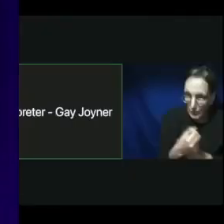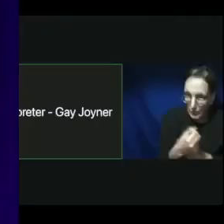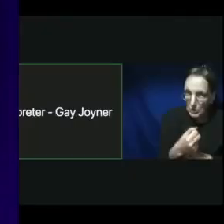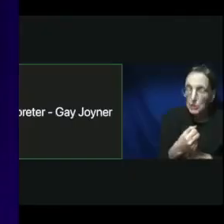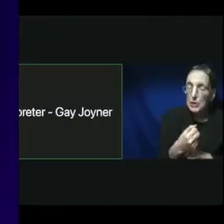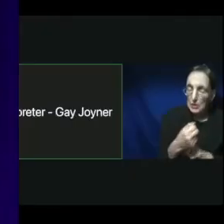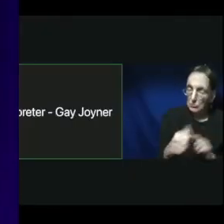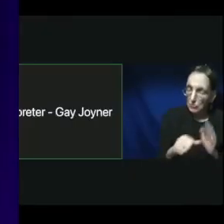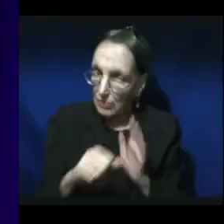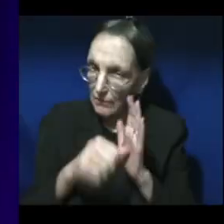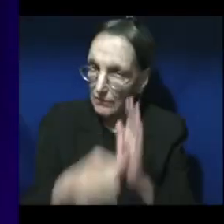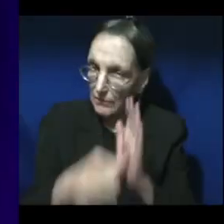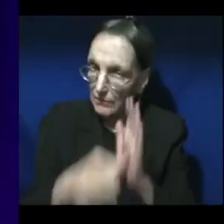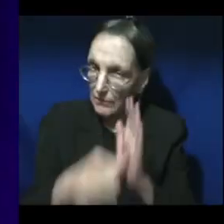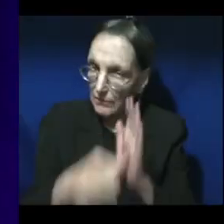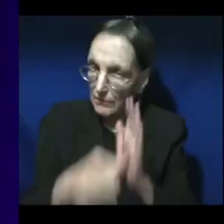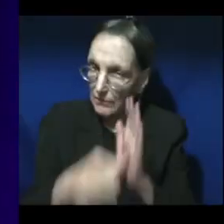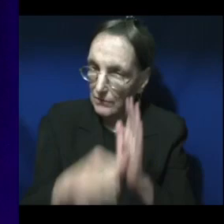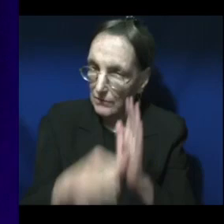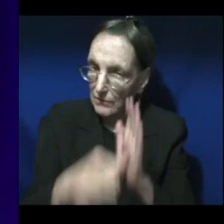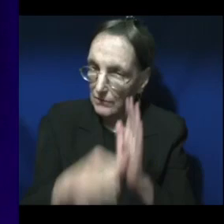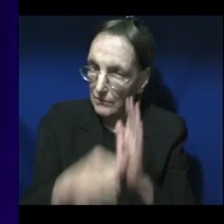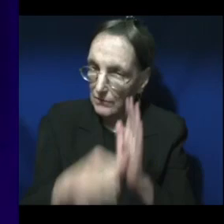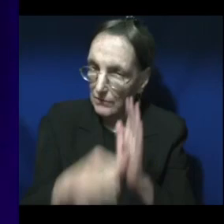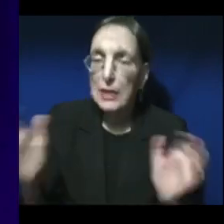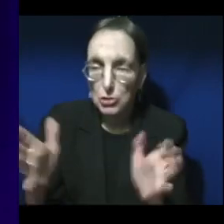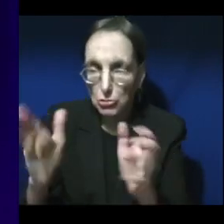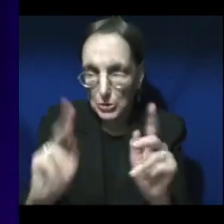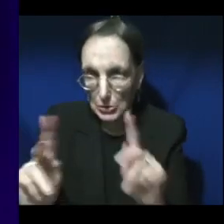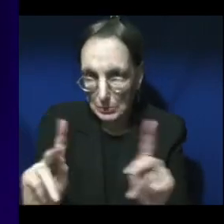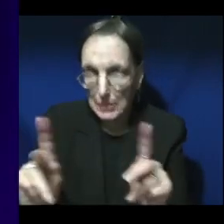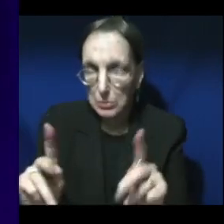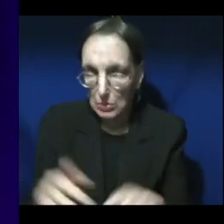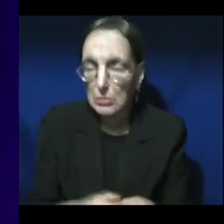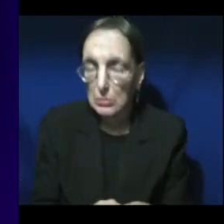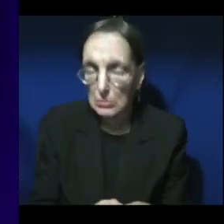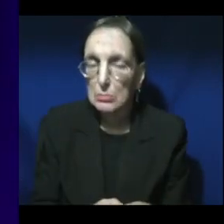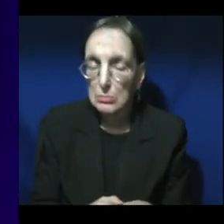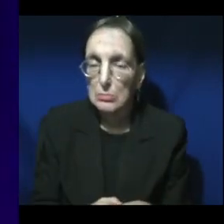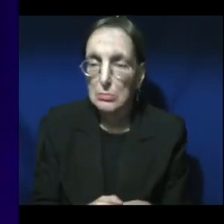action. Let’s be careful, though. Is this telling people they’re a hypocrite? Is this telling people